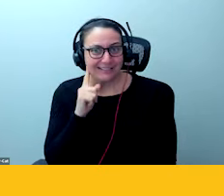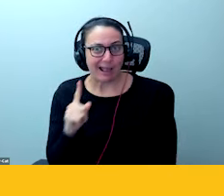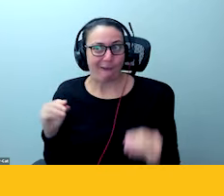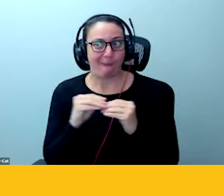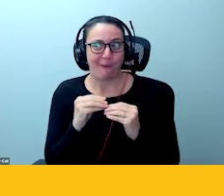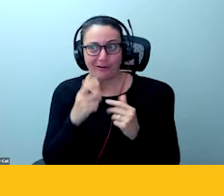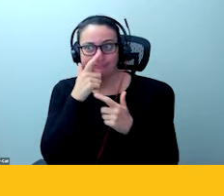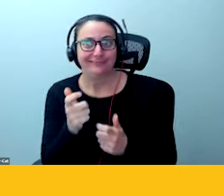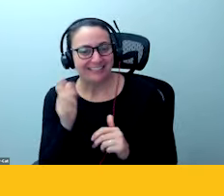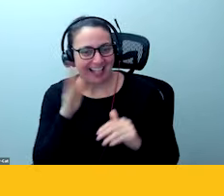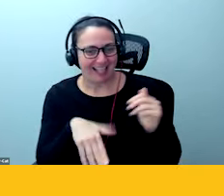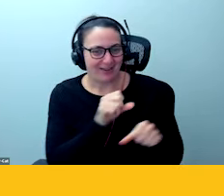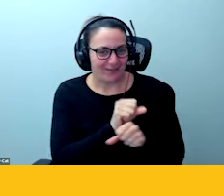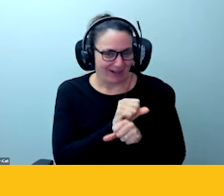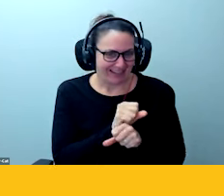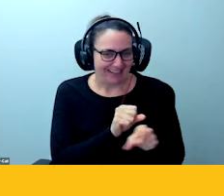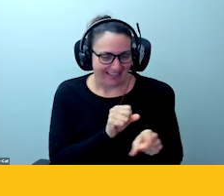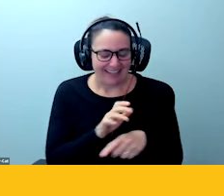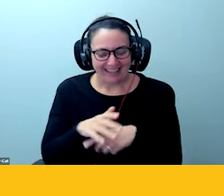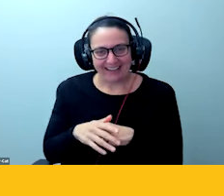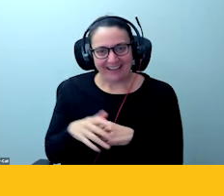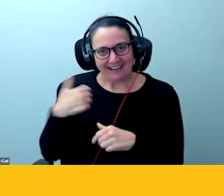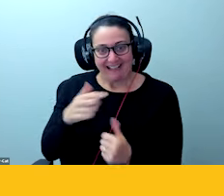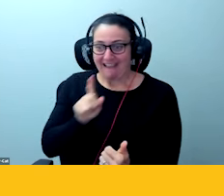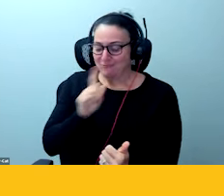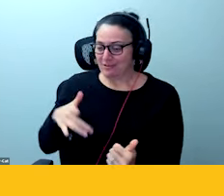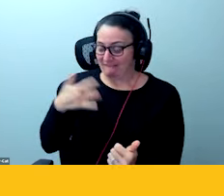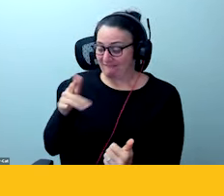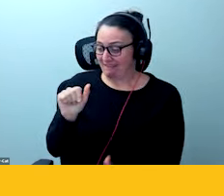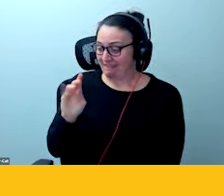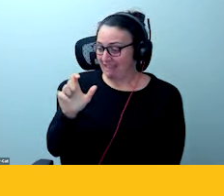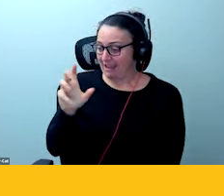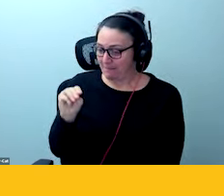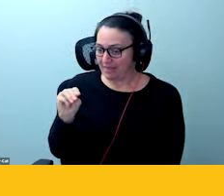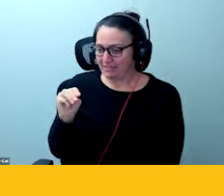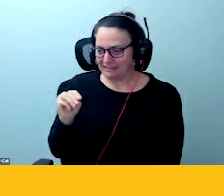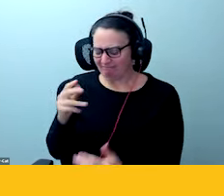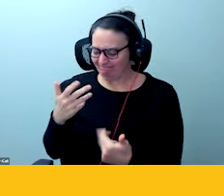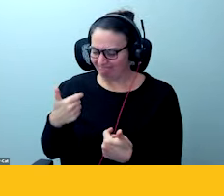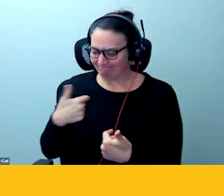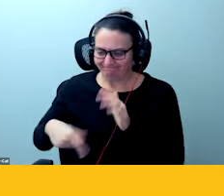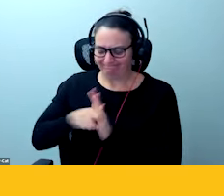And those are days that I really feel able as I'm kind of towards myself and how my brain works